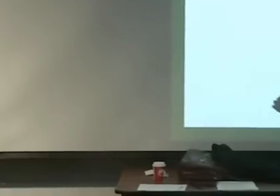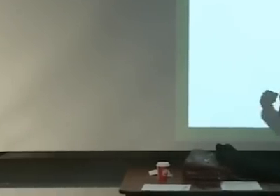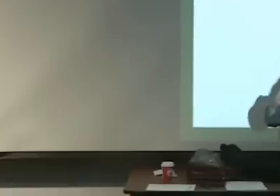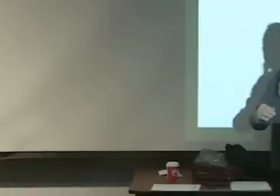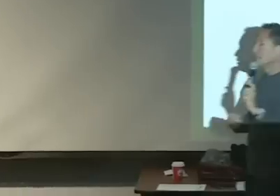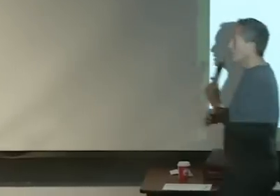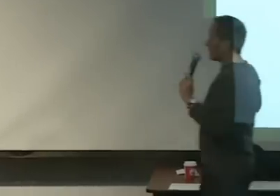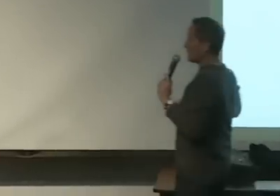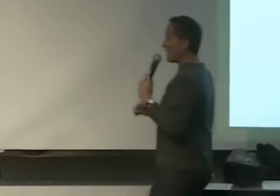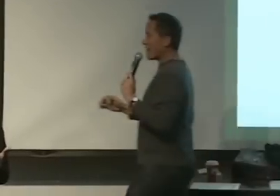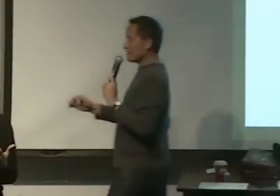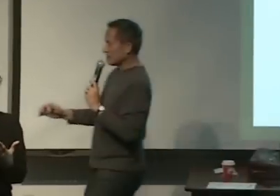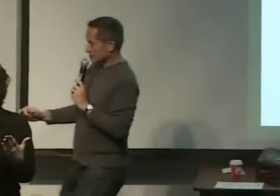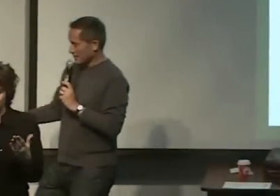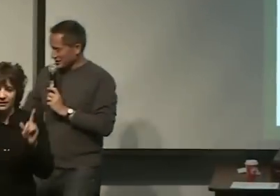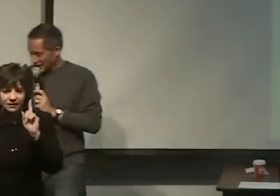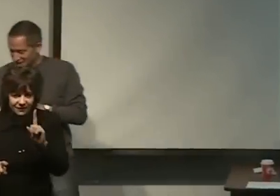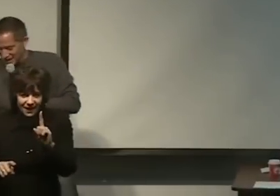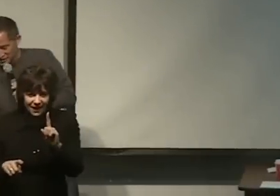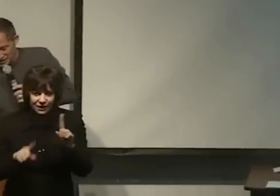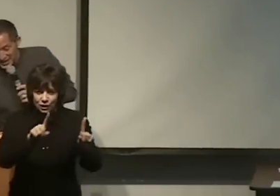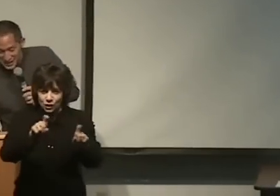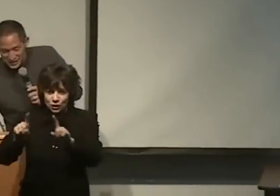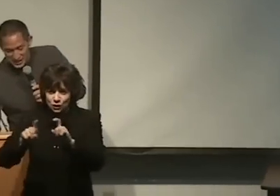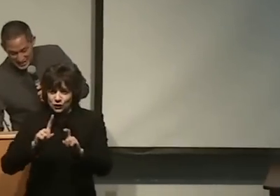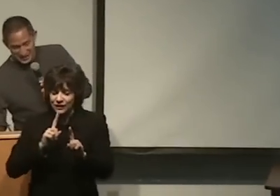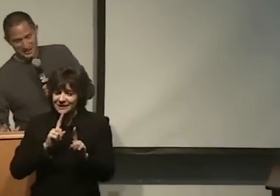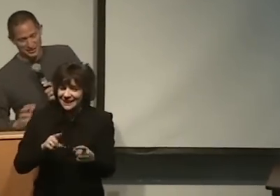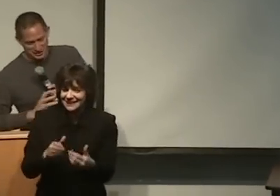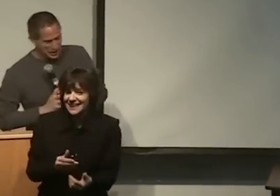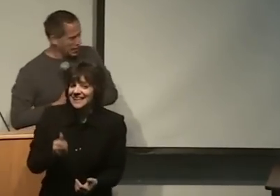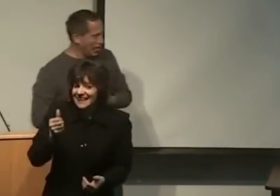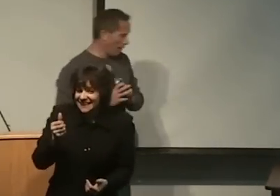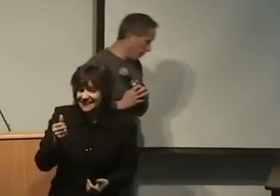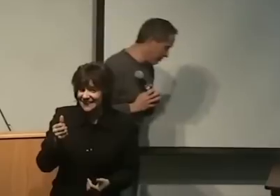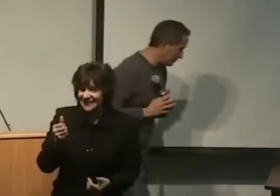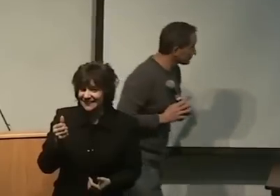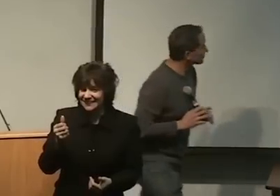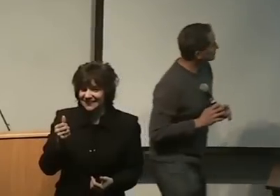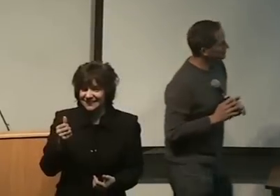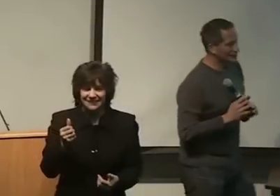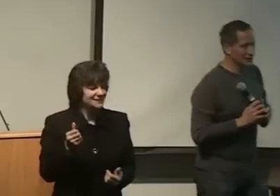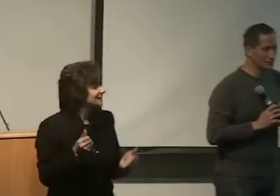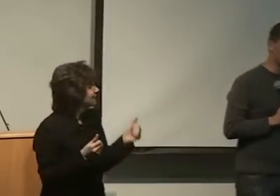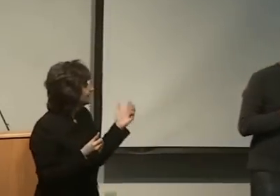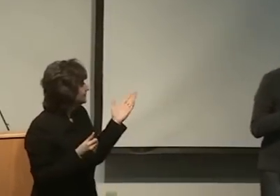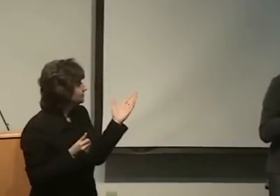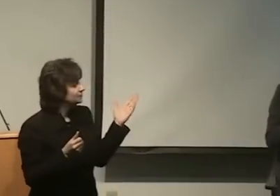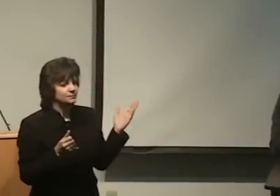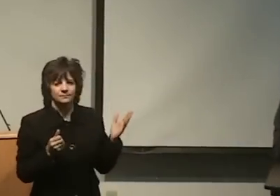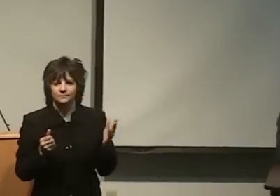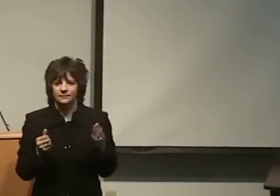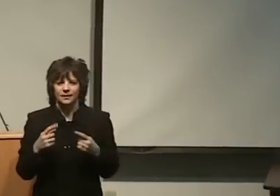And then the survey says it's easiest. Don't make announcements anymore.